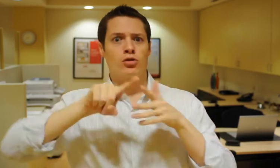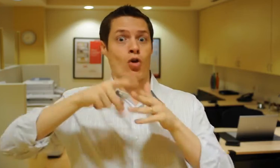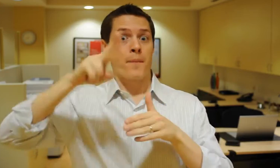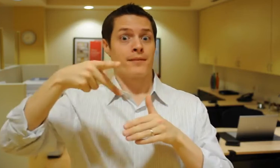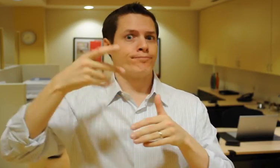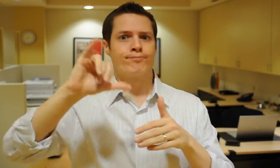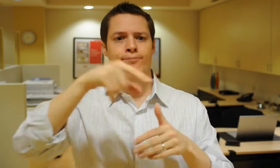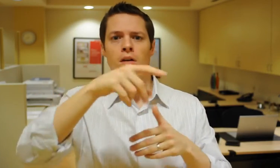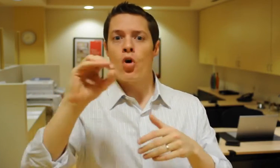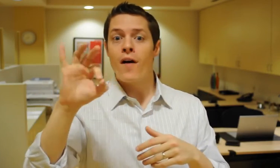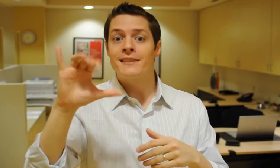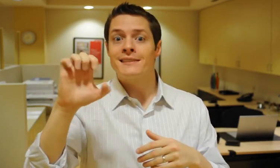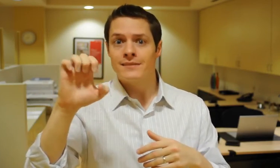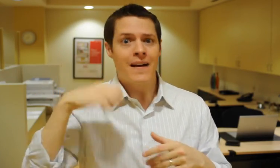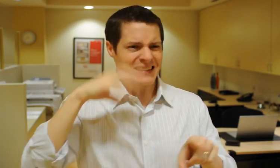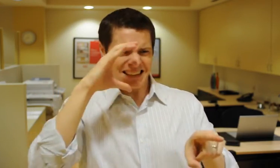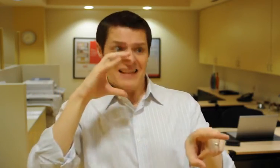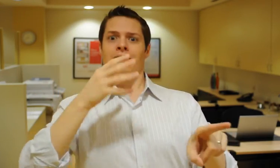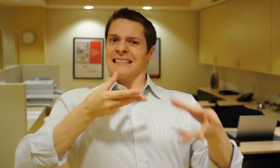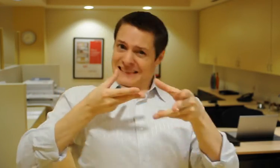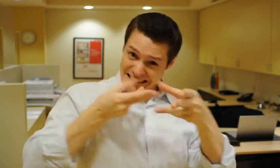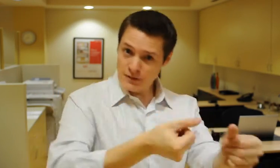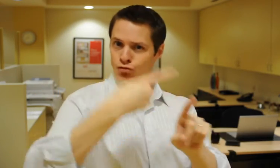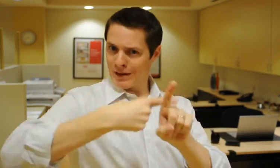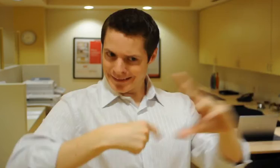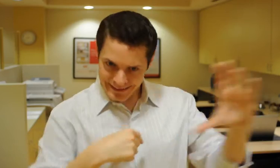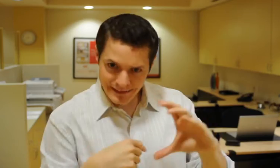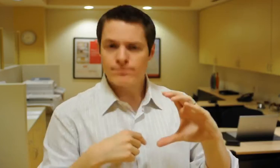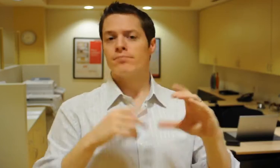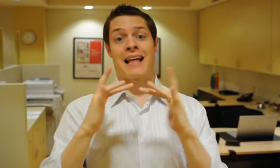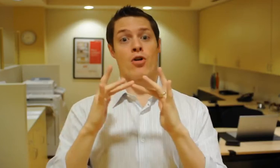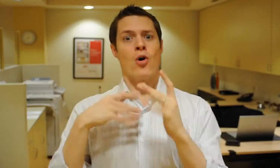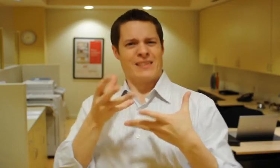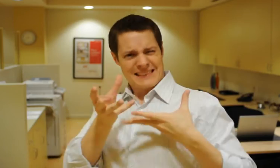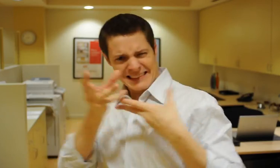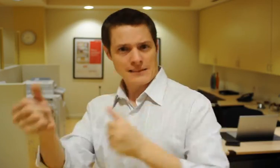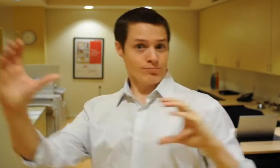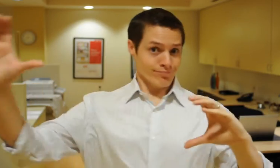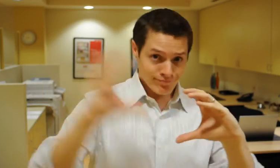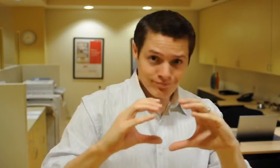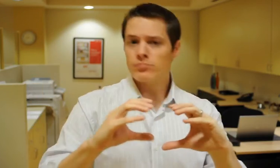Our office, we pay to lease space. Internet bandwidth costs.